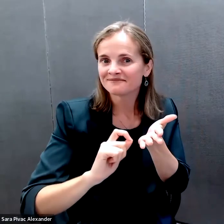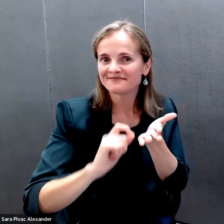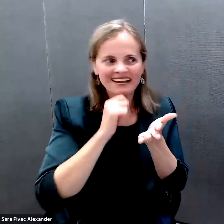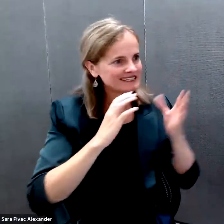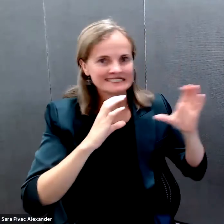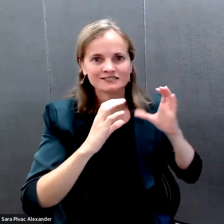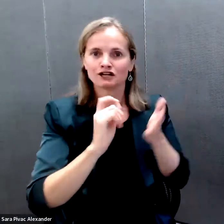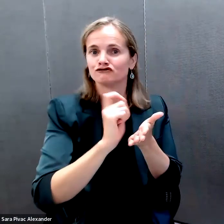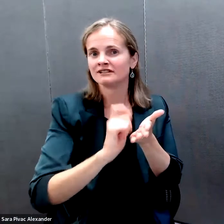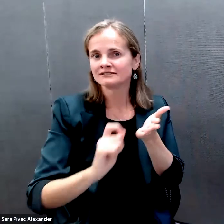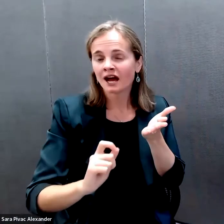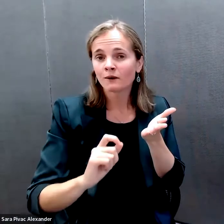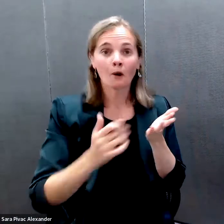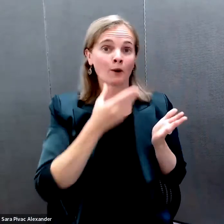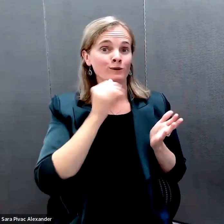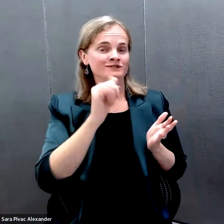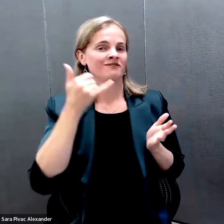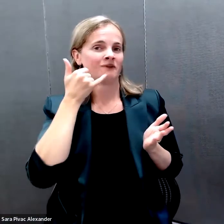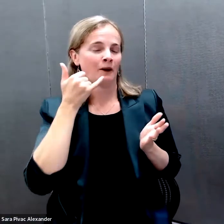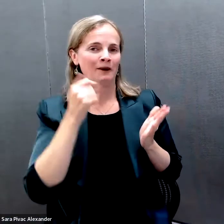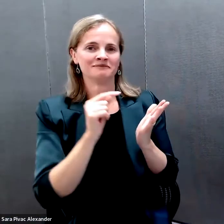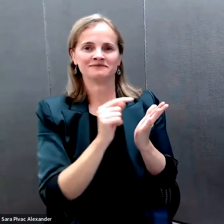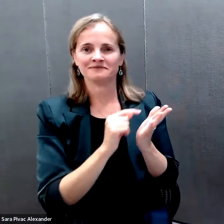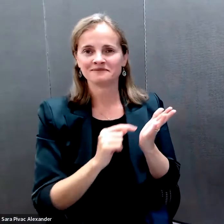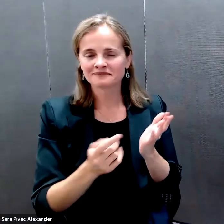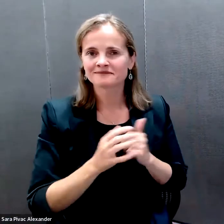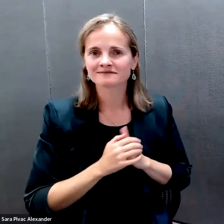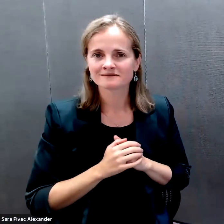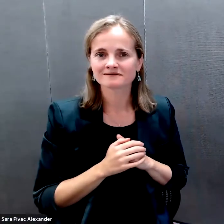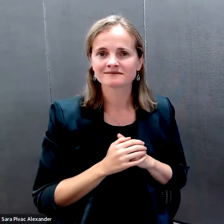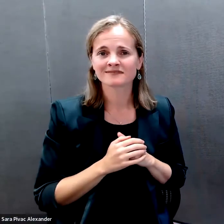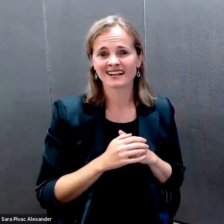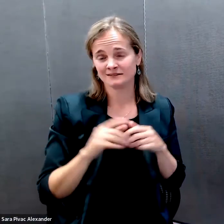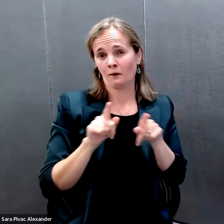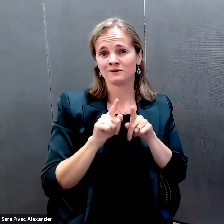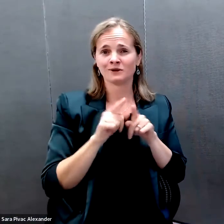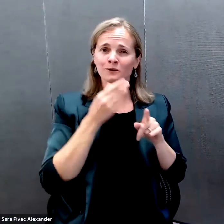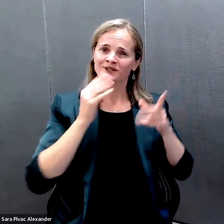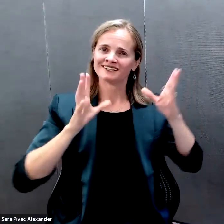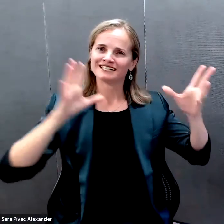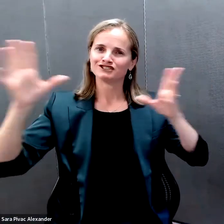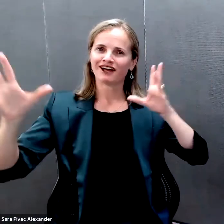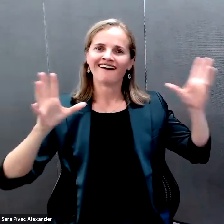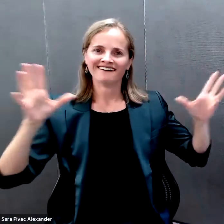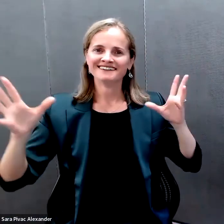also using pen and paper writing is extremely useful or you can do it on your phone or whatever you've got at your disposal